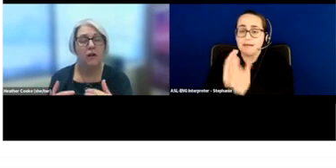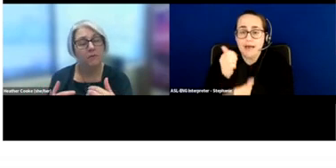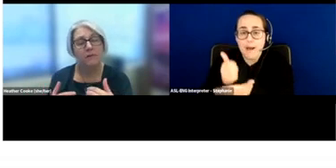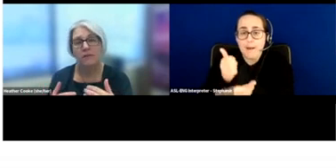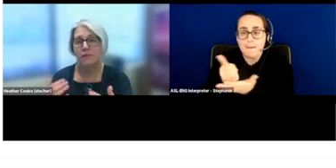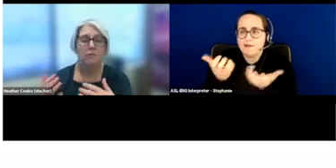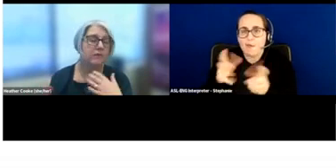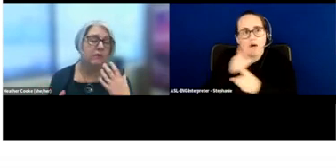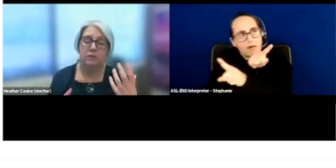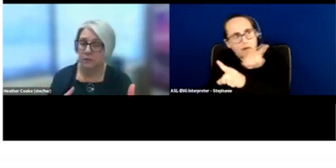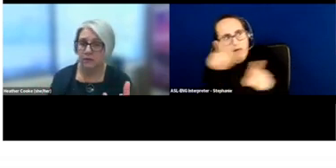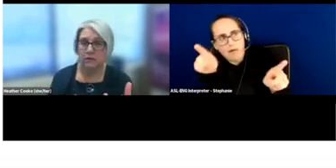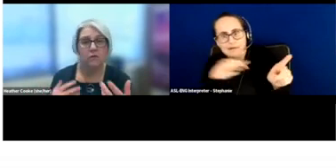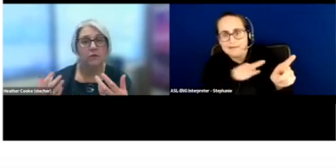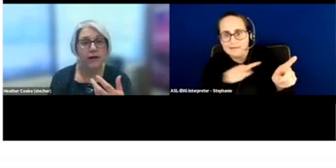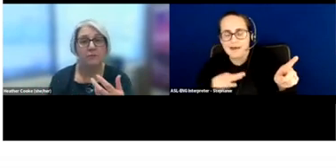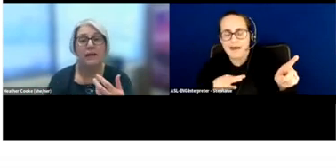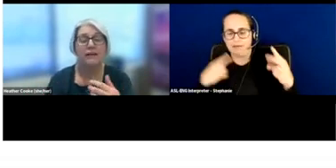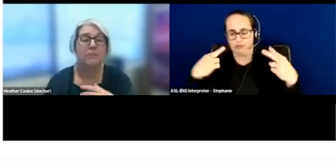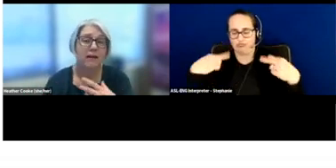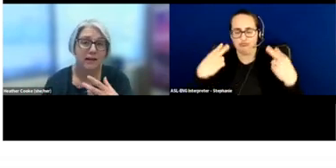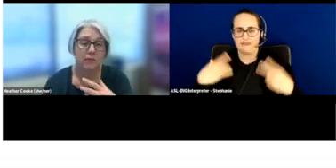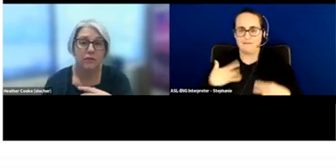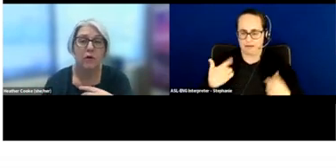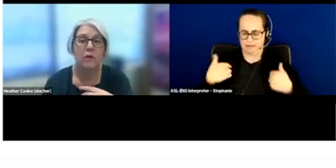incompetence, whether it was real or fabricated by unhelpful